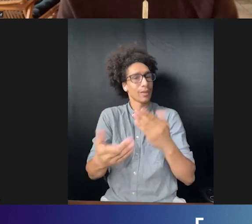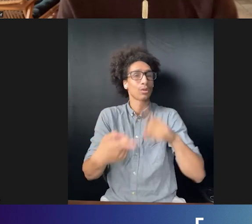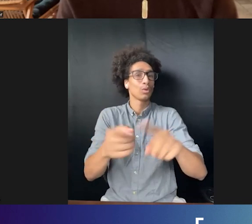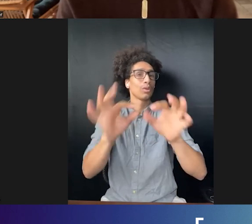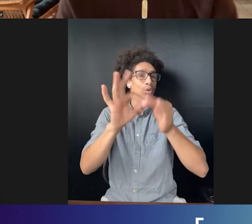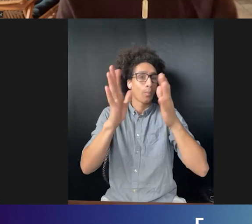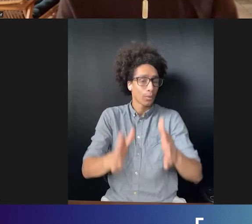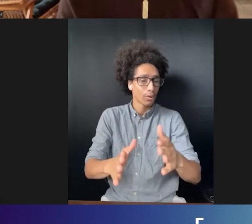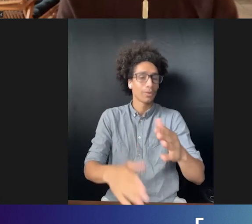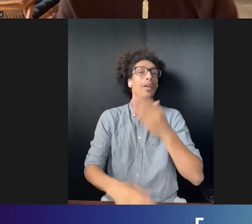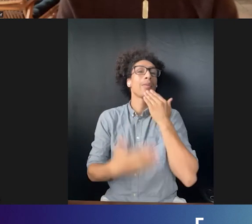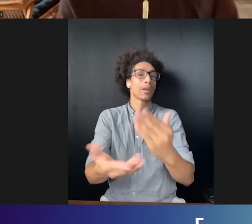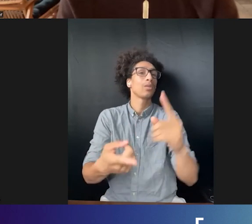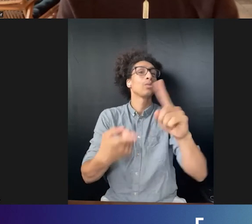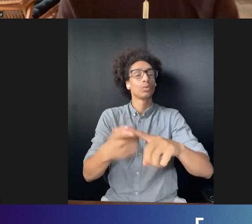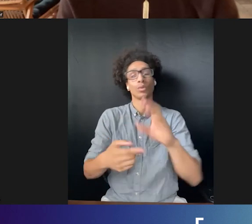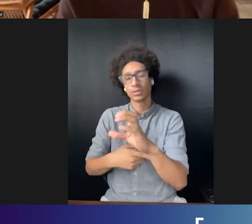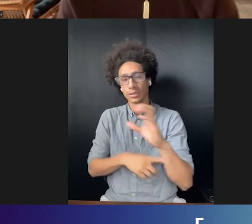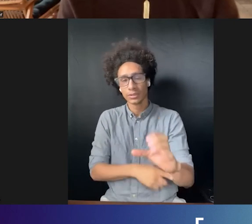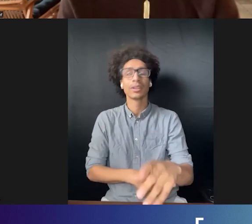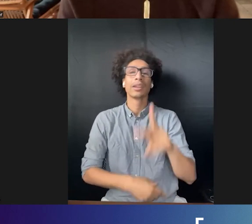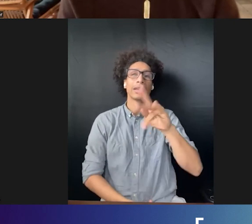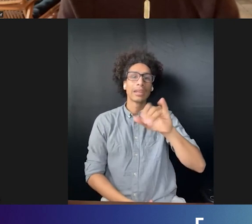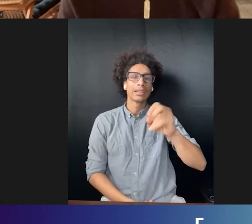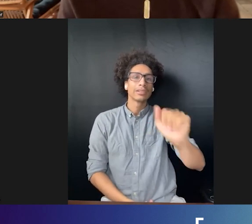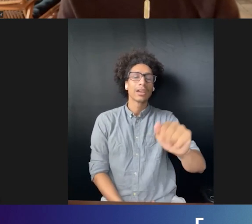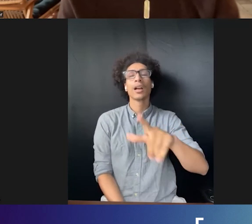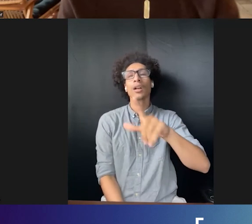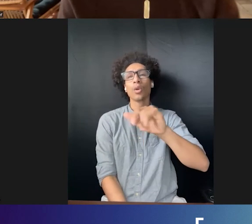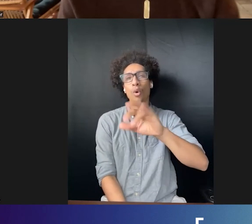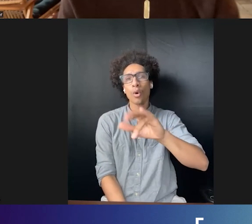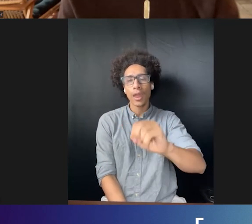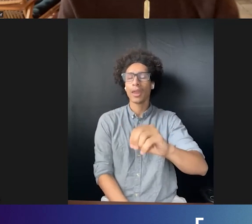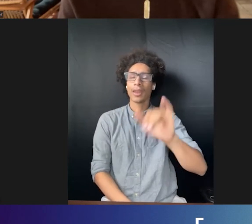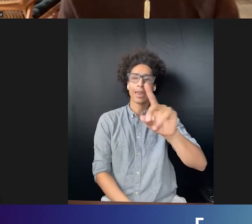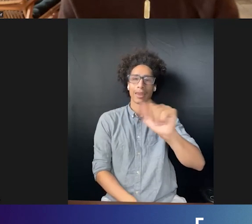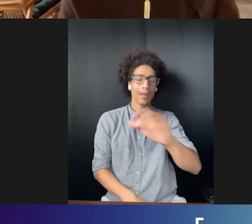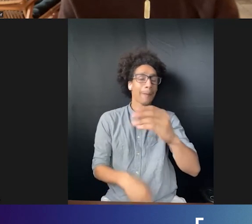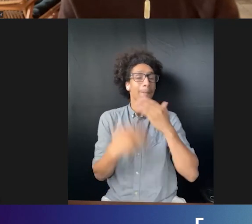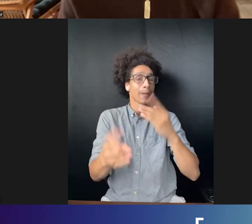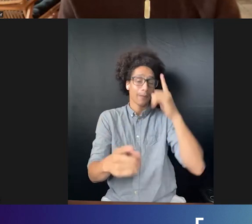captioning, to Keesha Marie and Saratu and Ida. And thank you for all of you for listening and for your great questions.